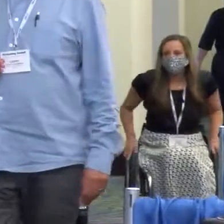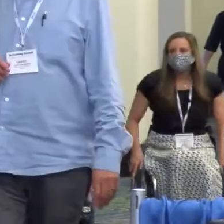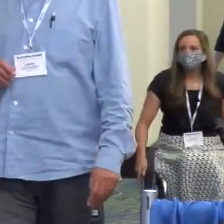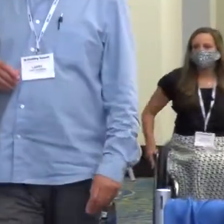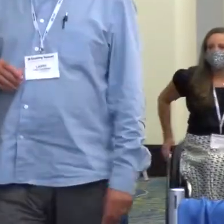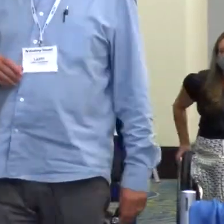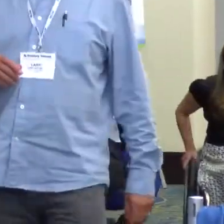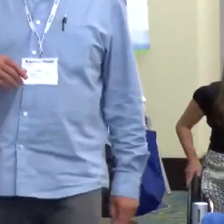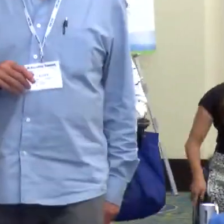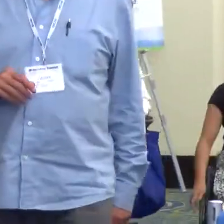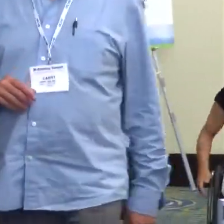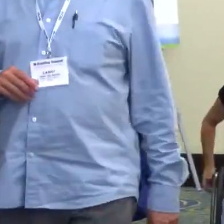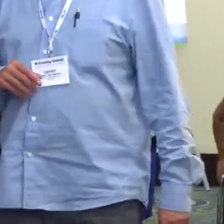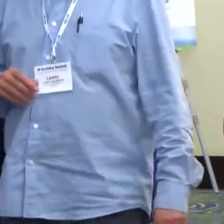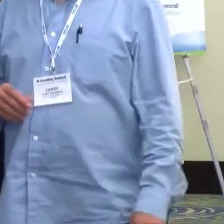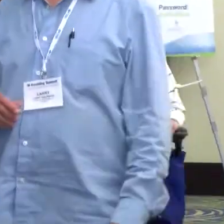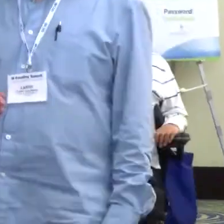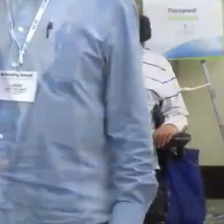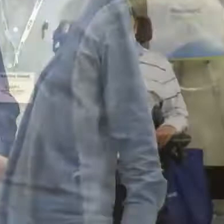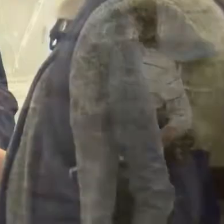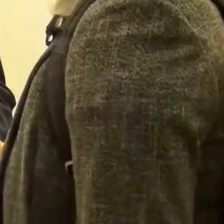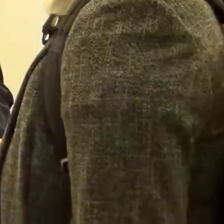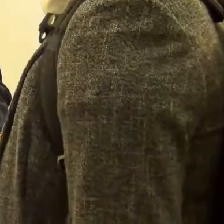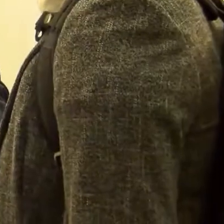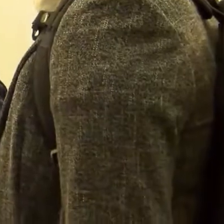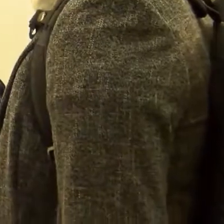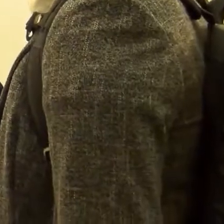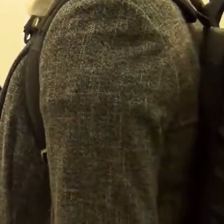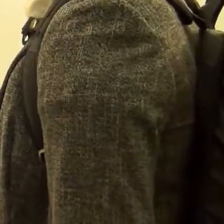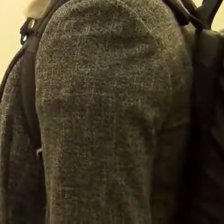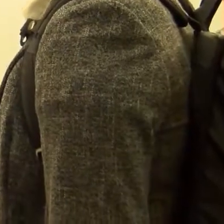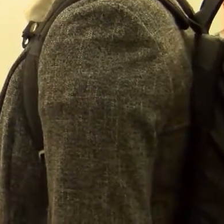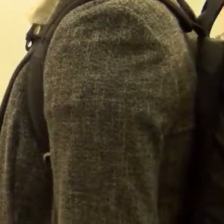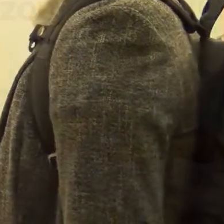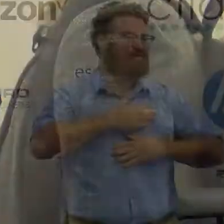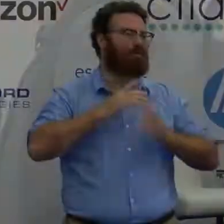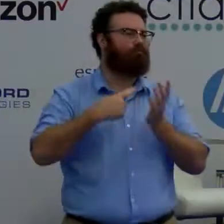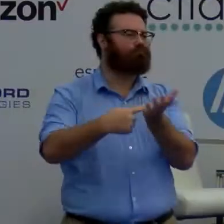that persons with disabilities have full access to critical digital contents and services.